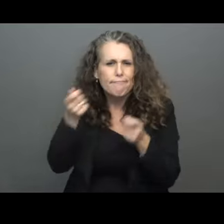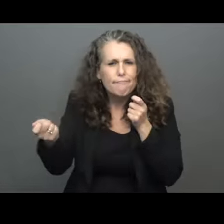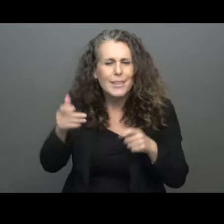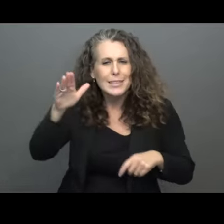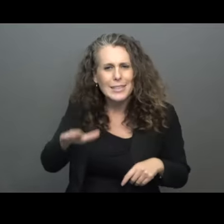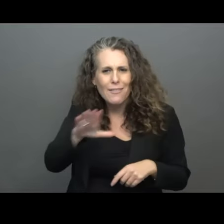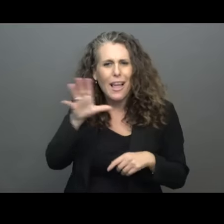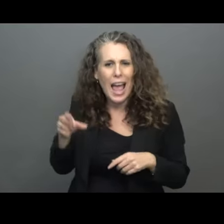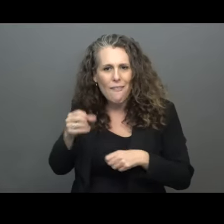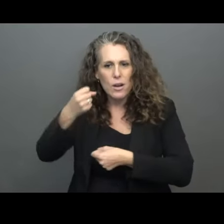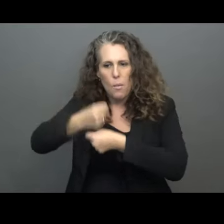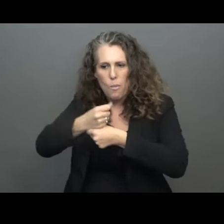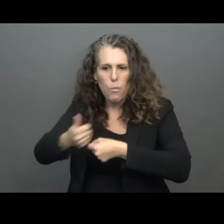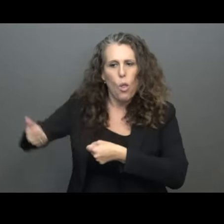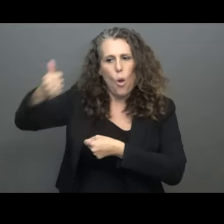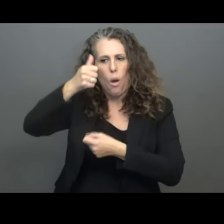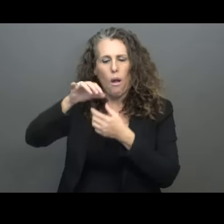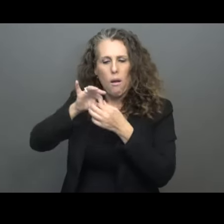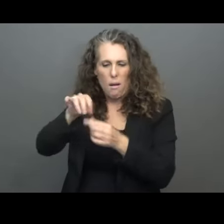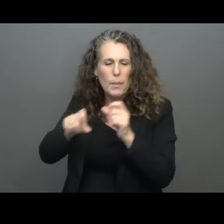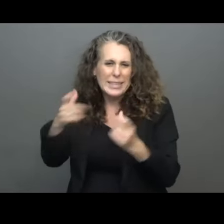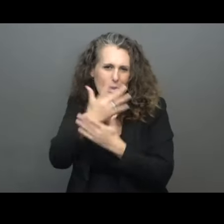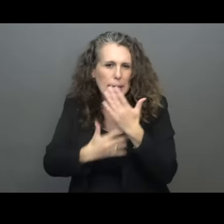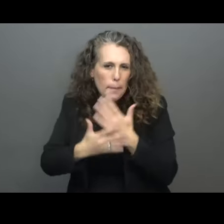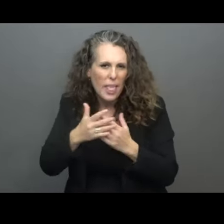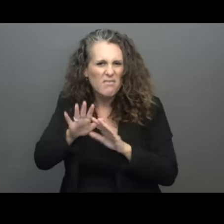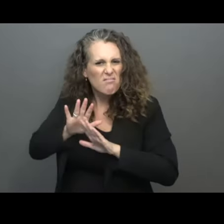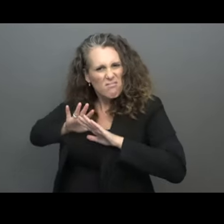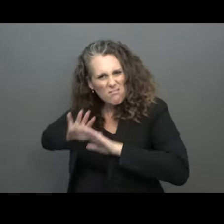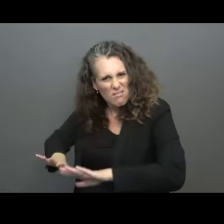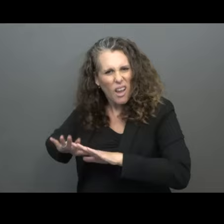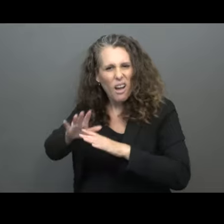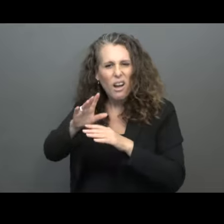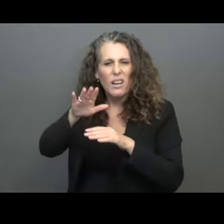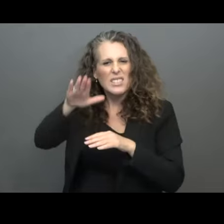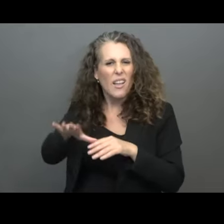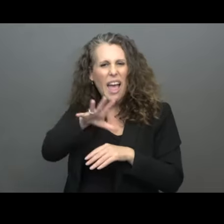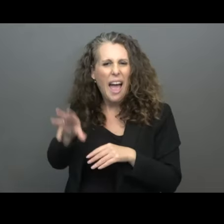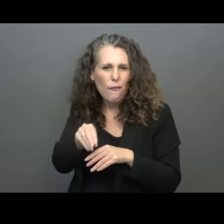disability, which is the National Business and disability network for South Africa, obviously,